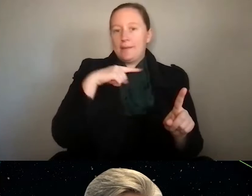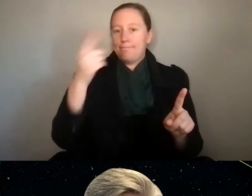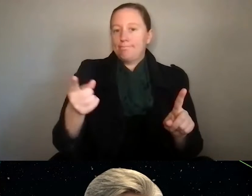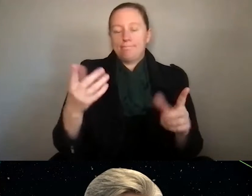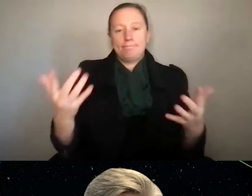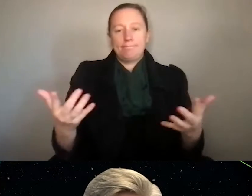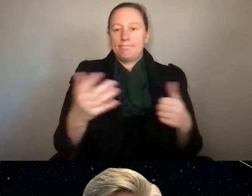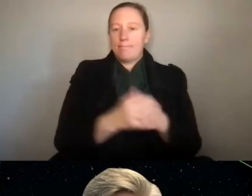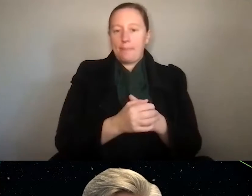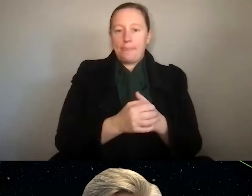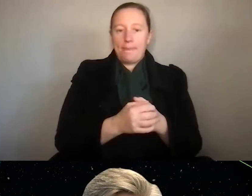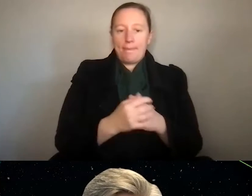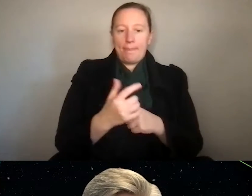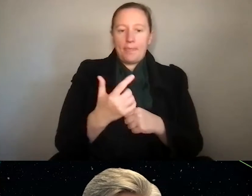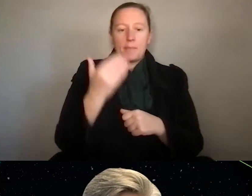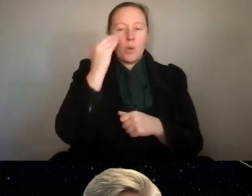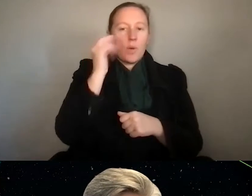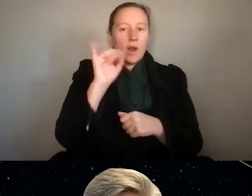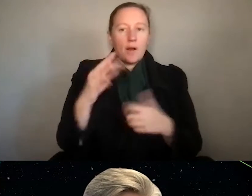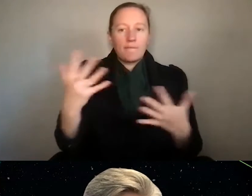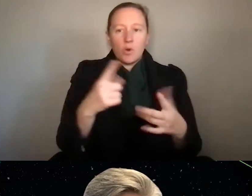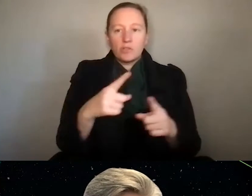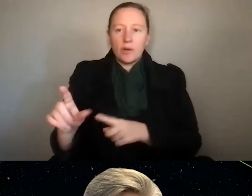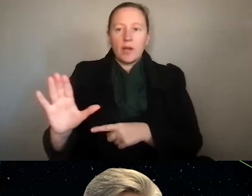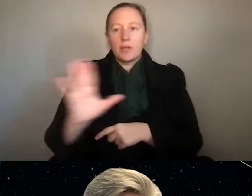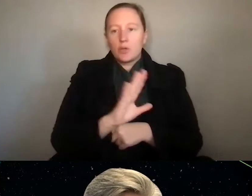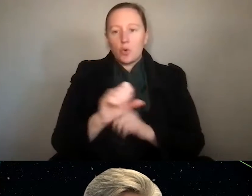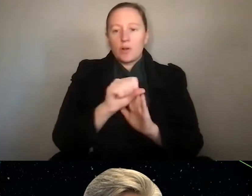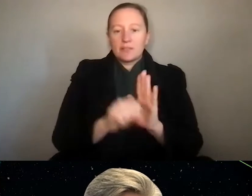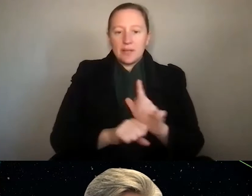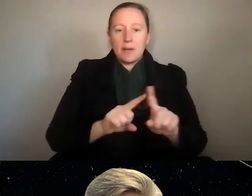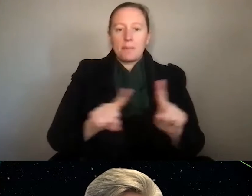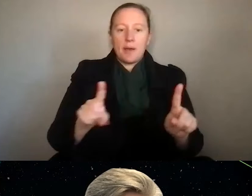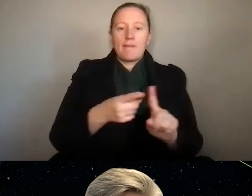of course, be cognizant of what's going on in your state. But for the National Science Foundation,